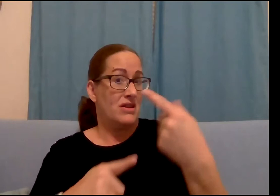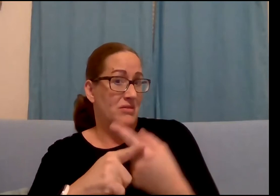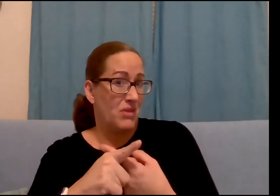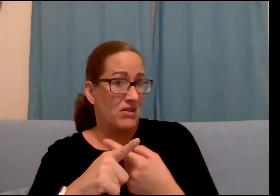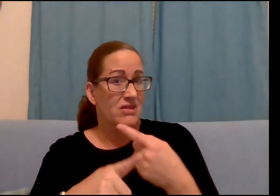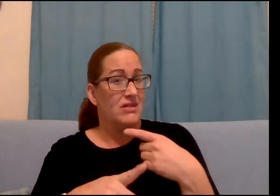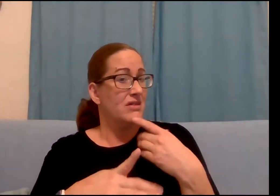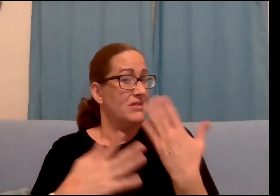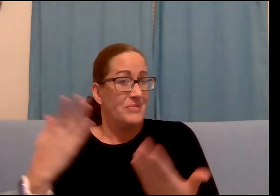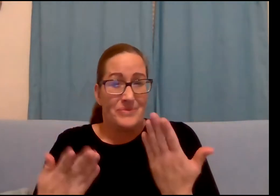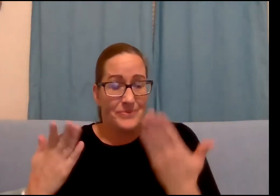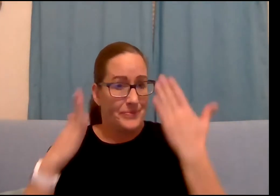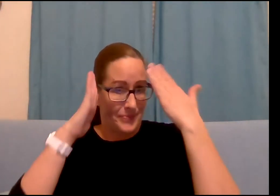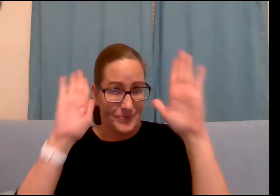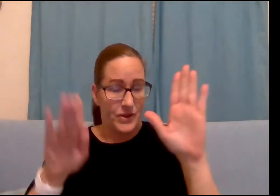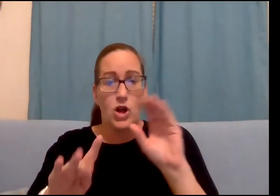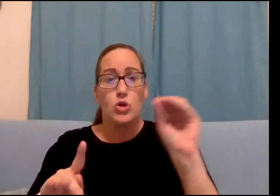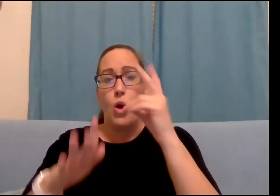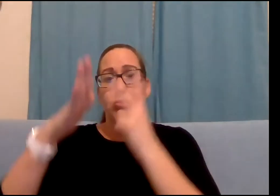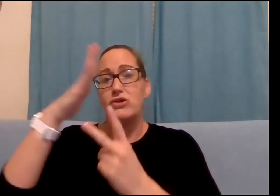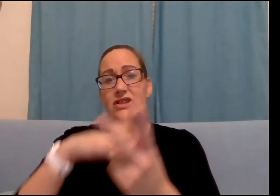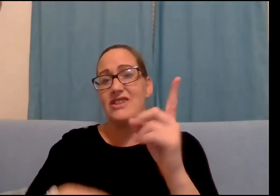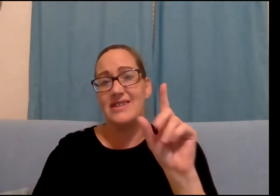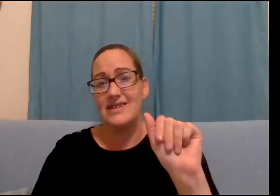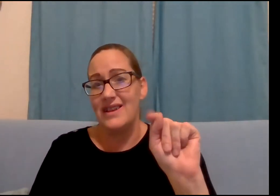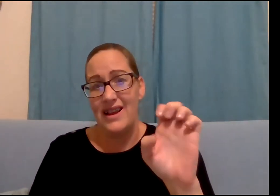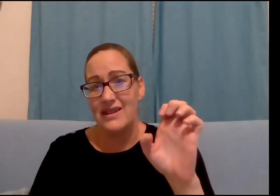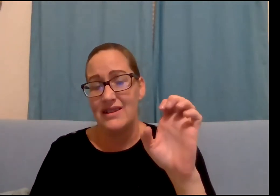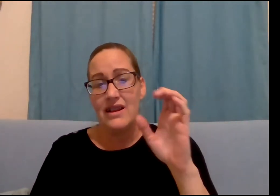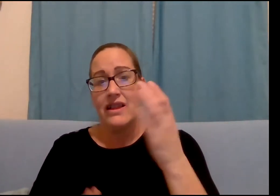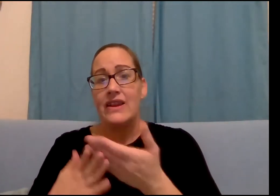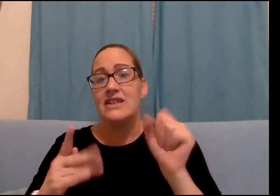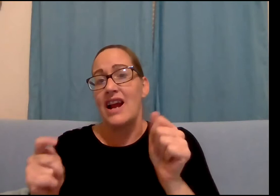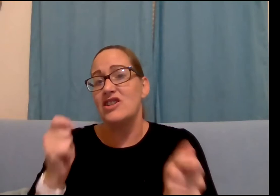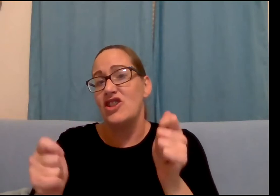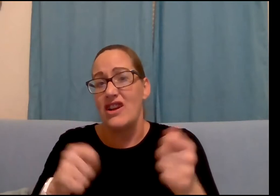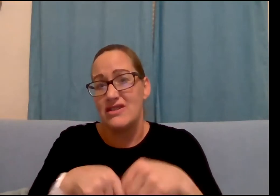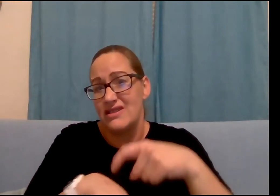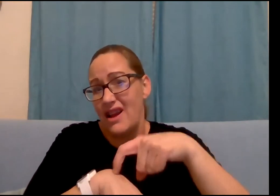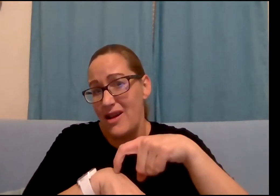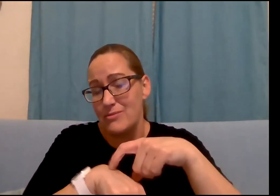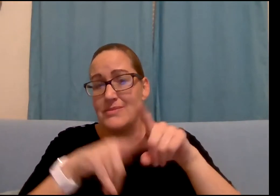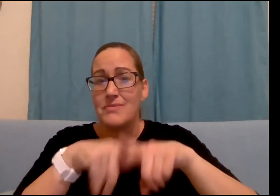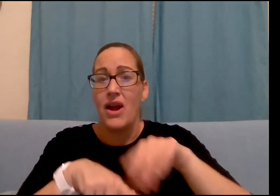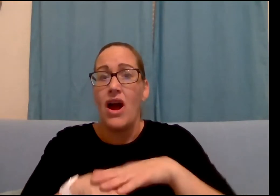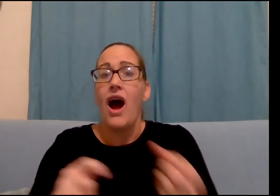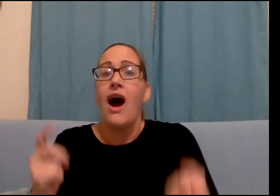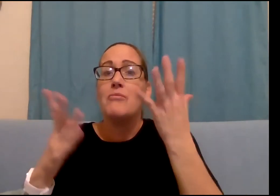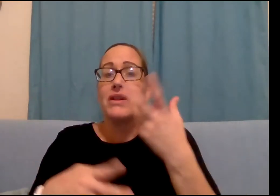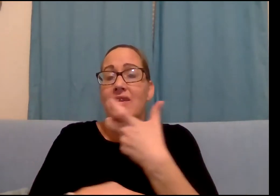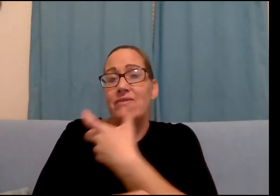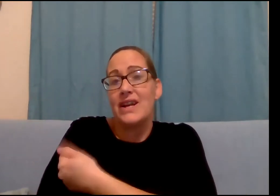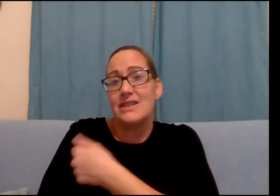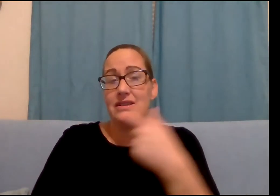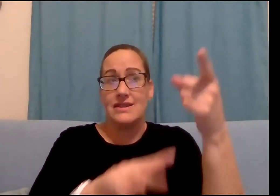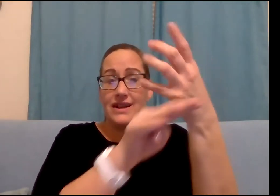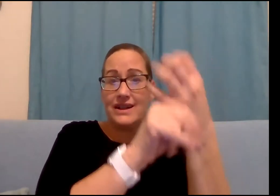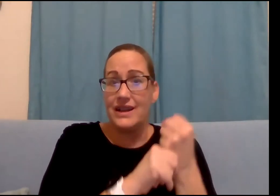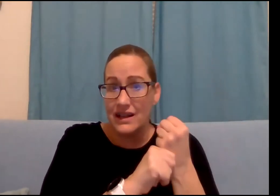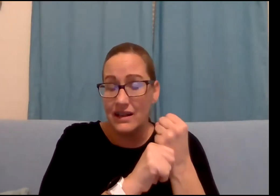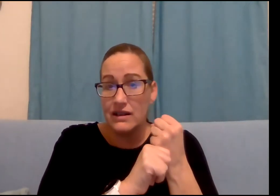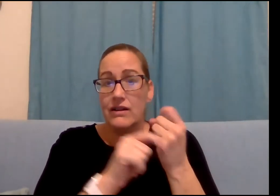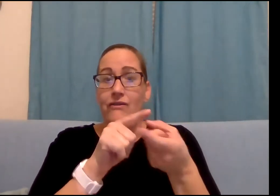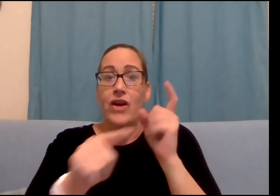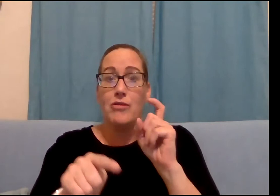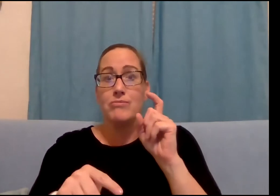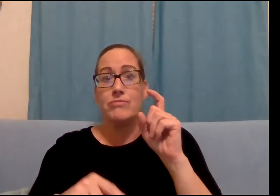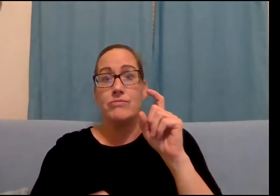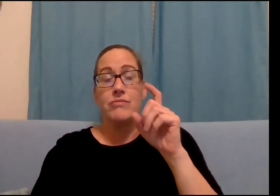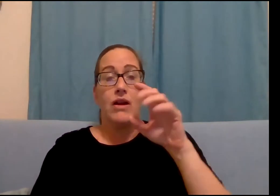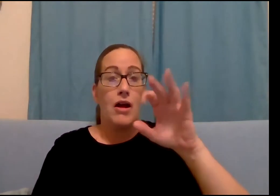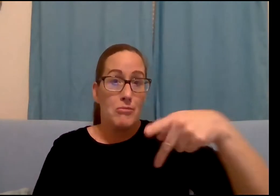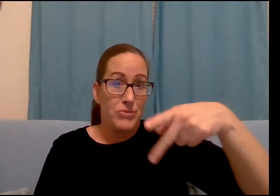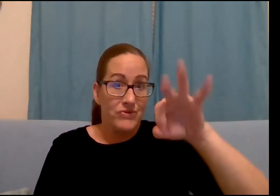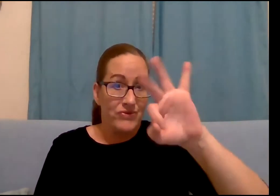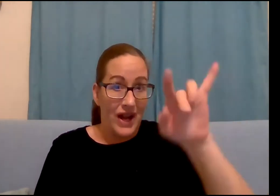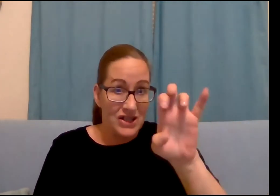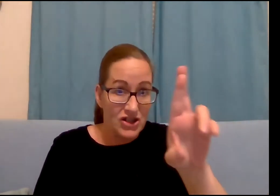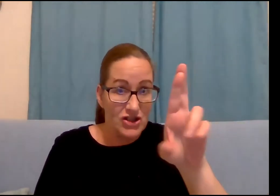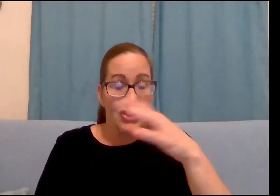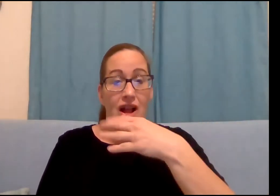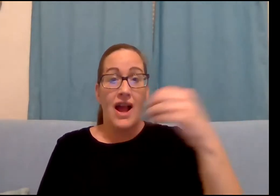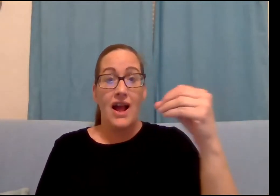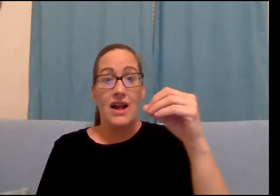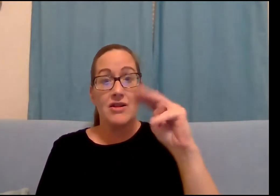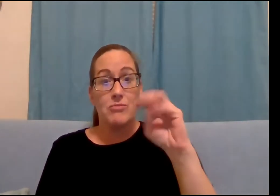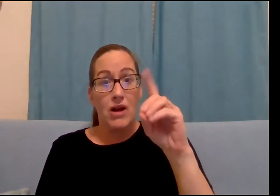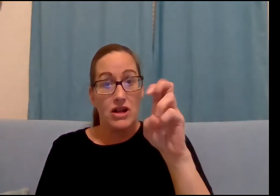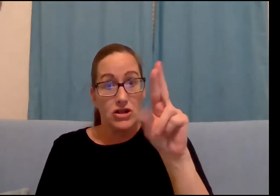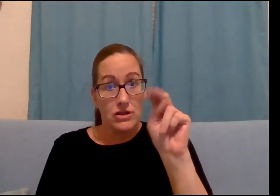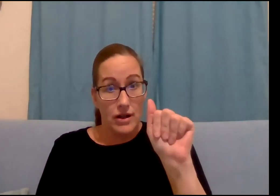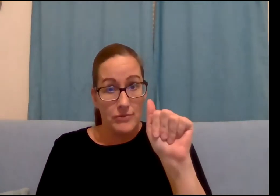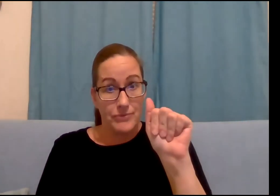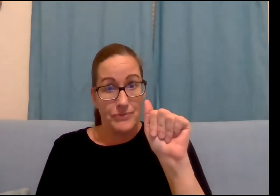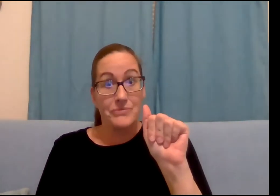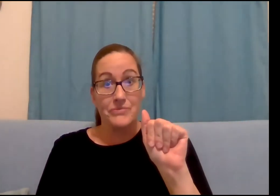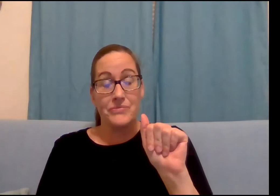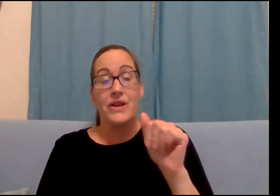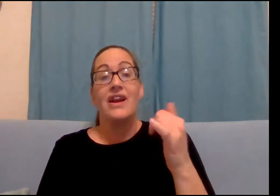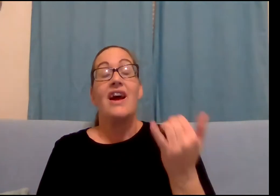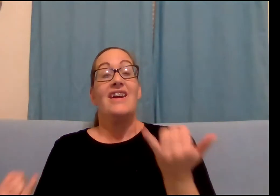In coming weeks or month, there is no predictable dates. Things can change with time and depends on how many vaccine they will get from Pfizer and Moderna.